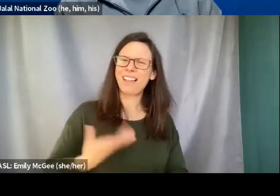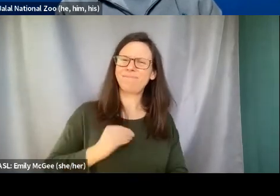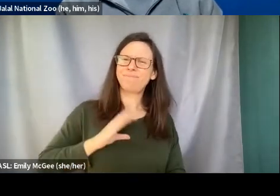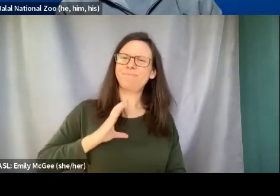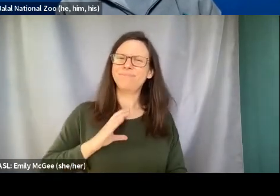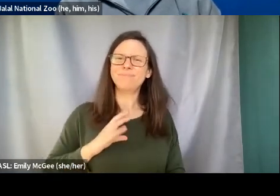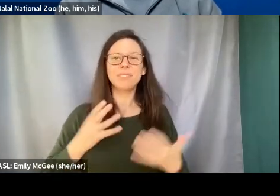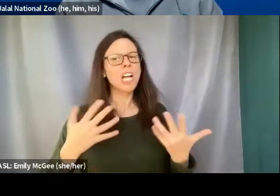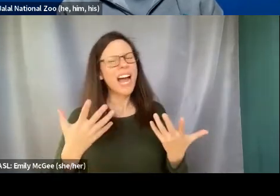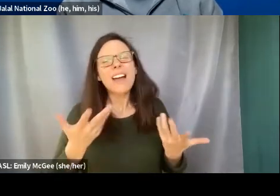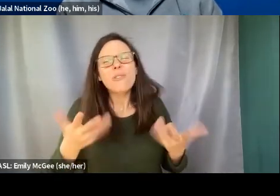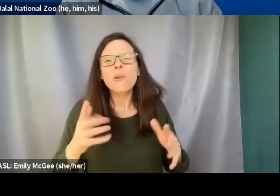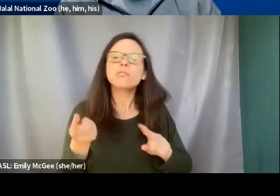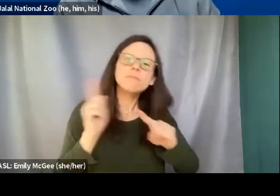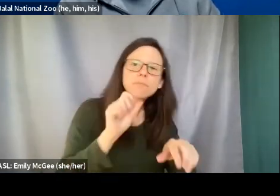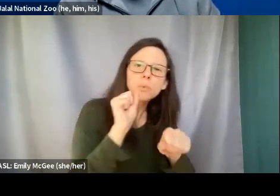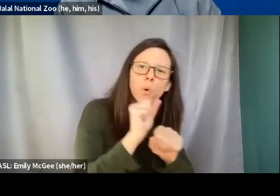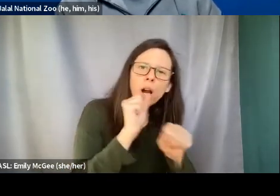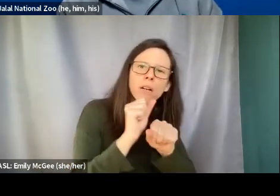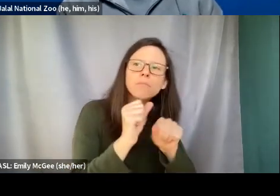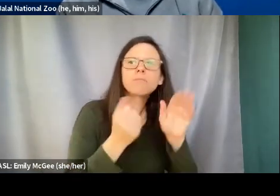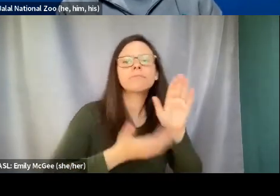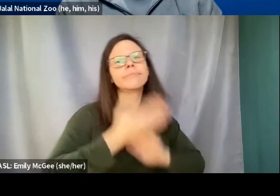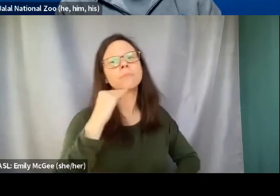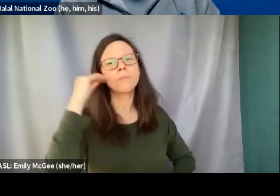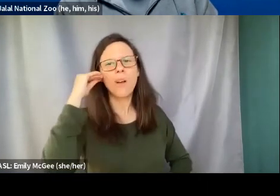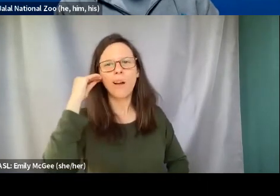work a regular you know nine to five and go home miserables for paychecks